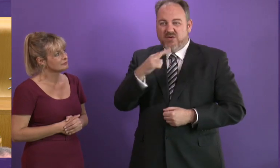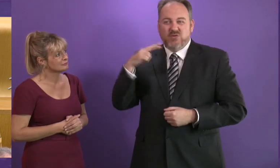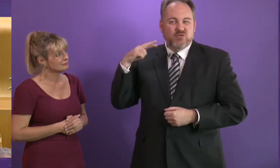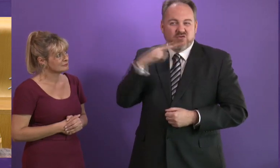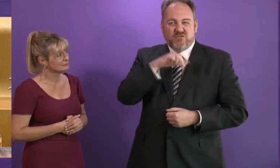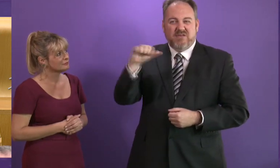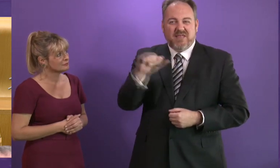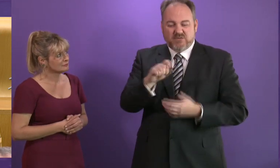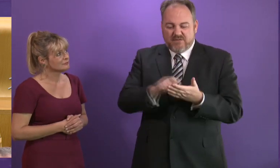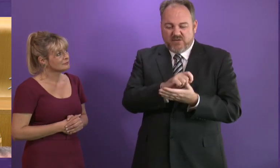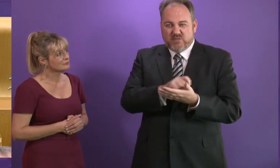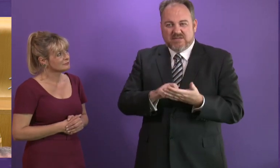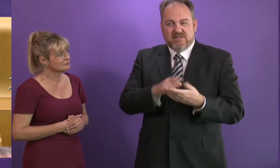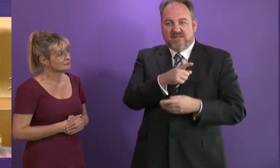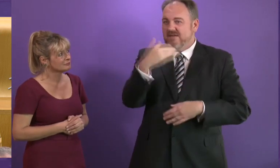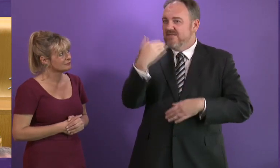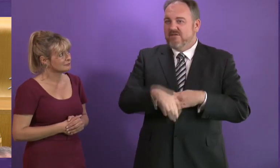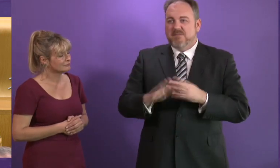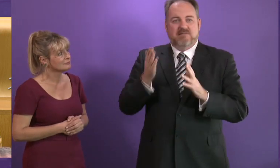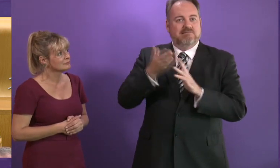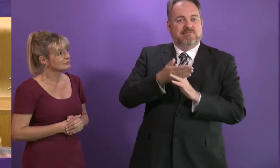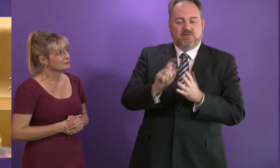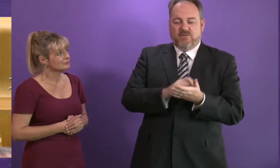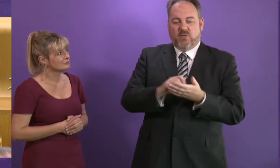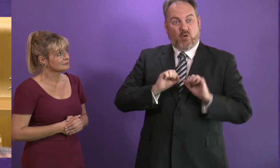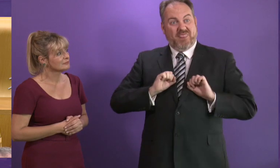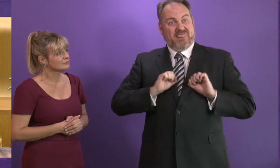have never had a vote on their country’s future—and we have seen the UK Government